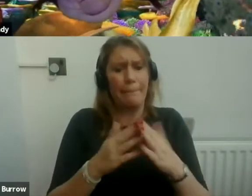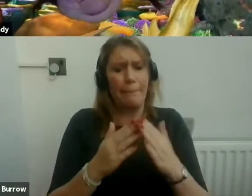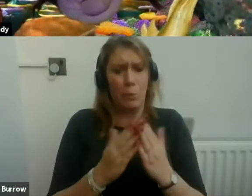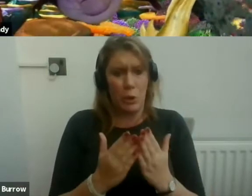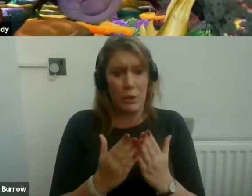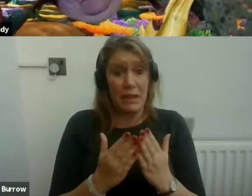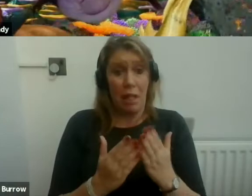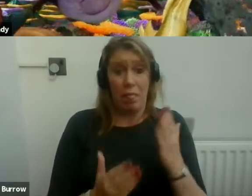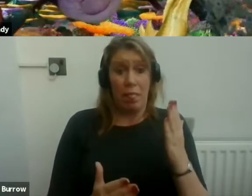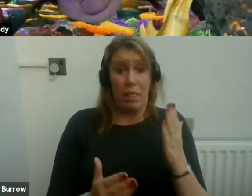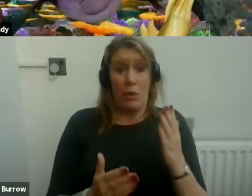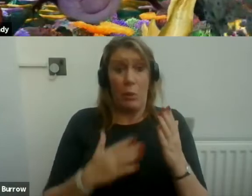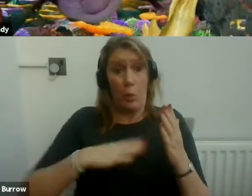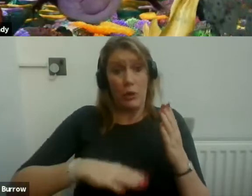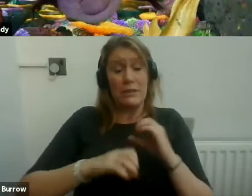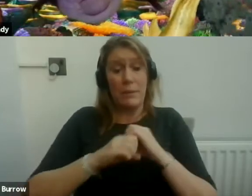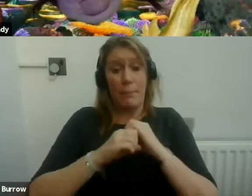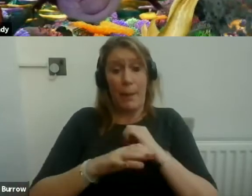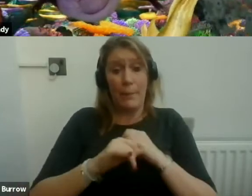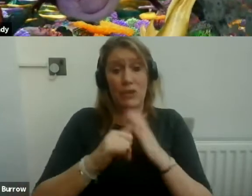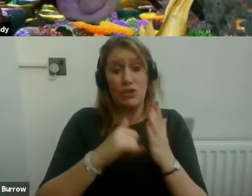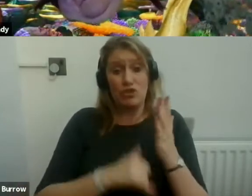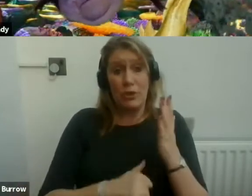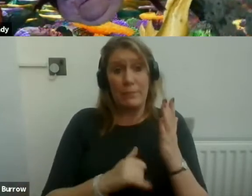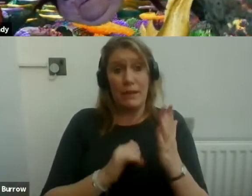published before and it's only publishable